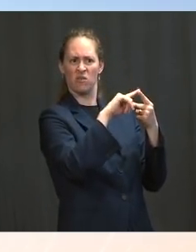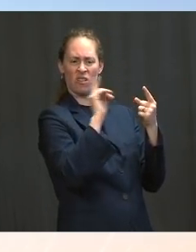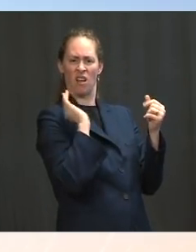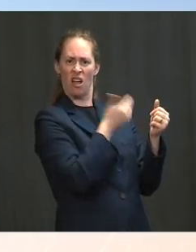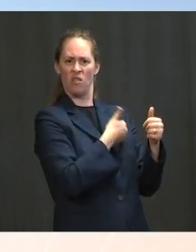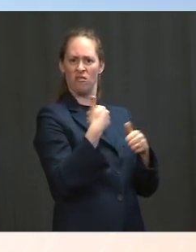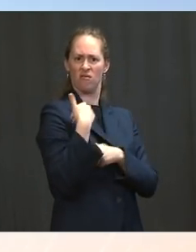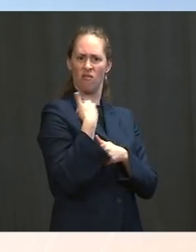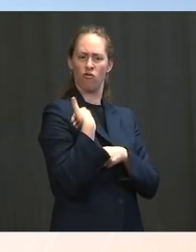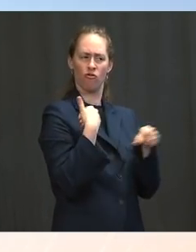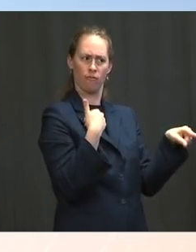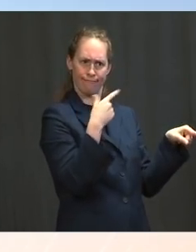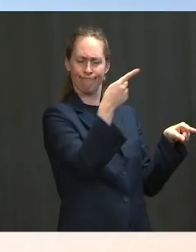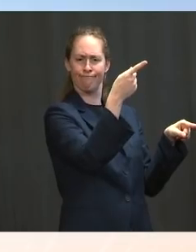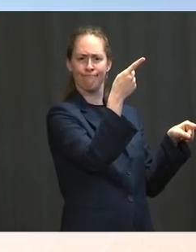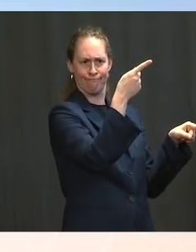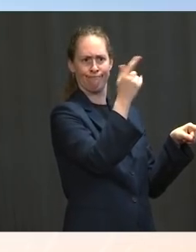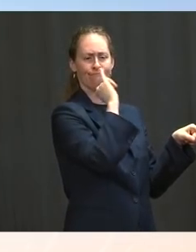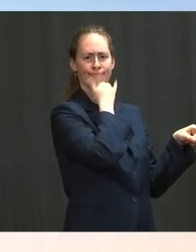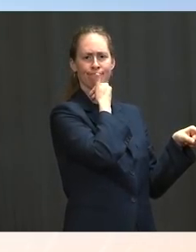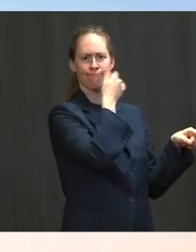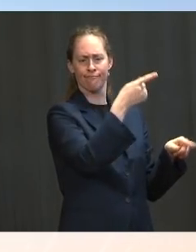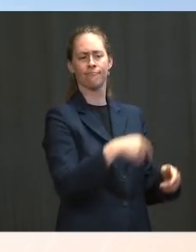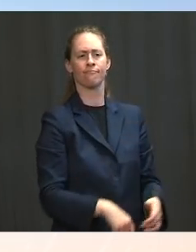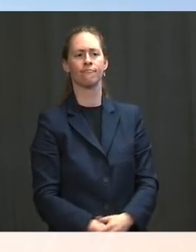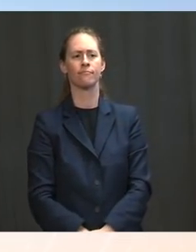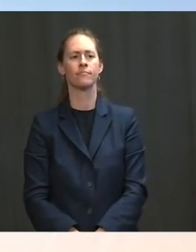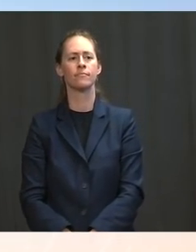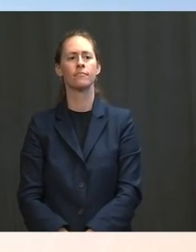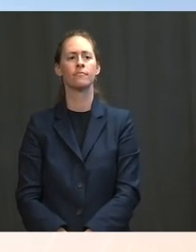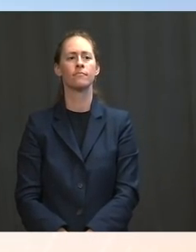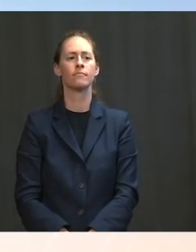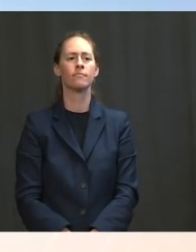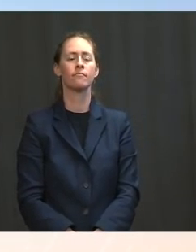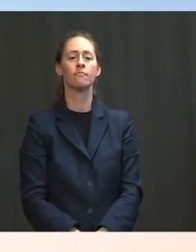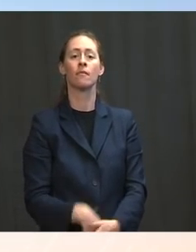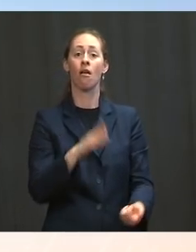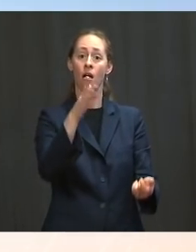that were serving in these countries. It did not mean we expected everything to grind